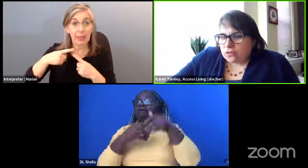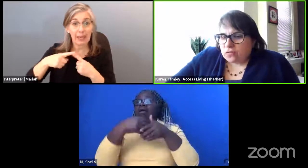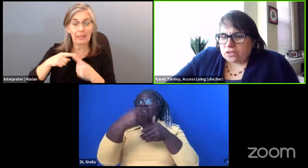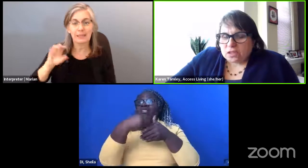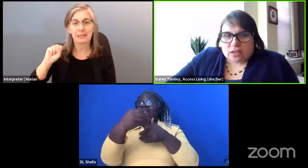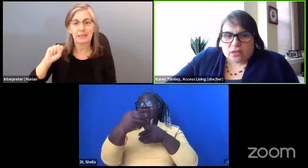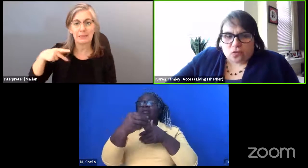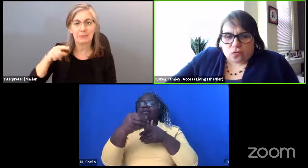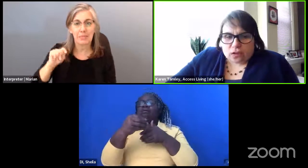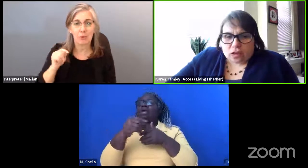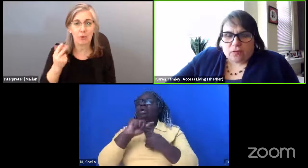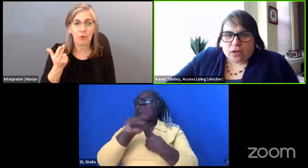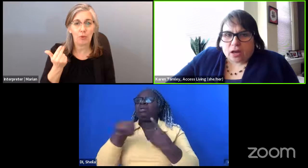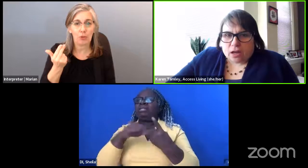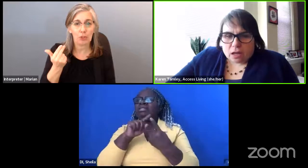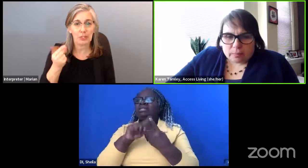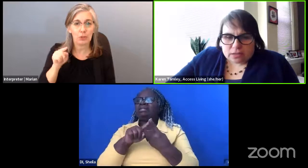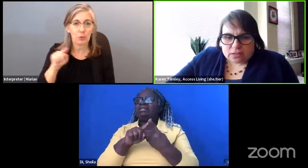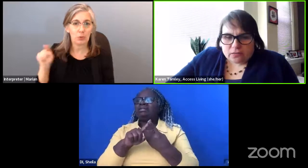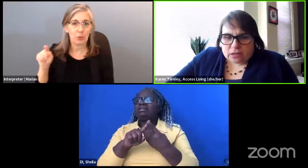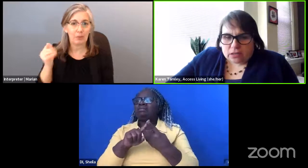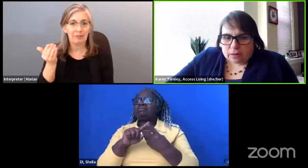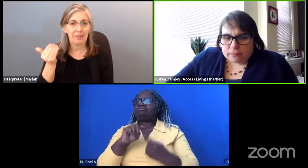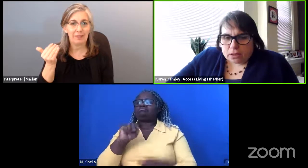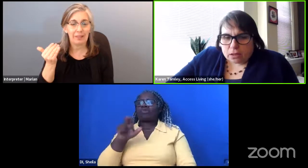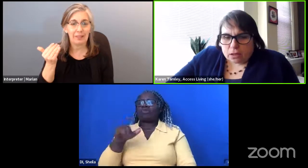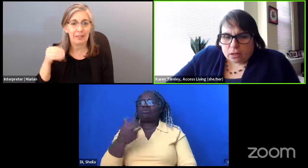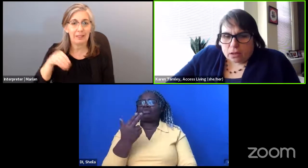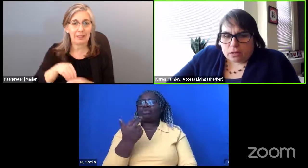through the 15th in Philadelphia, PA.